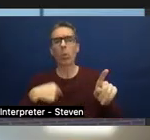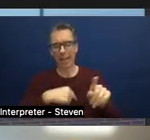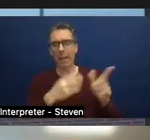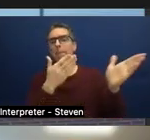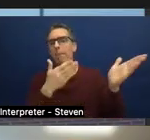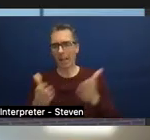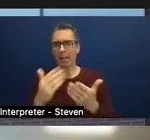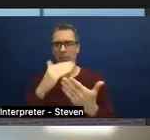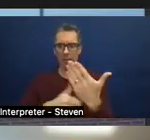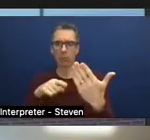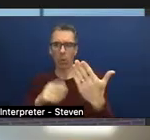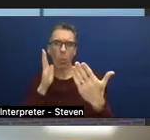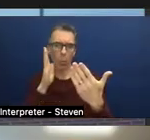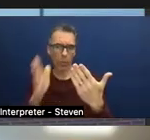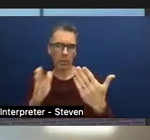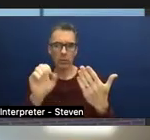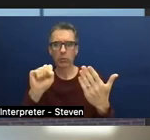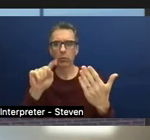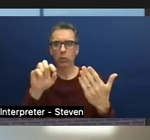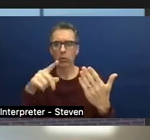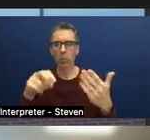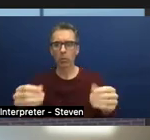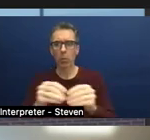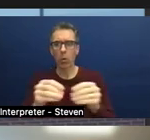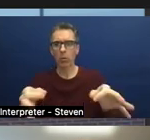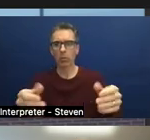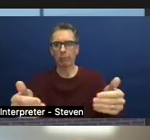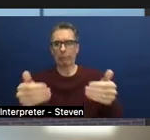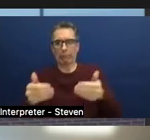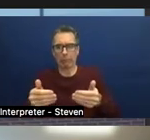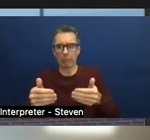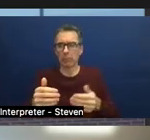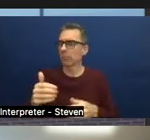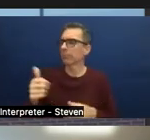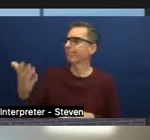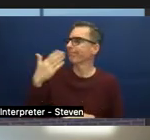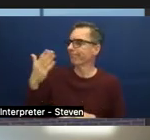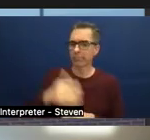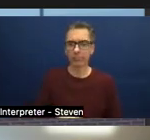at that intersection. Awesome, thank you. Great, thank you so much for that.